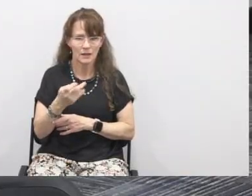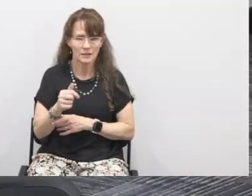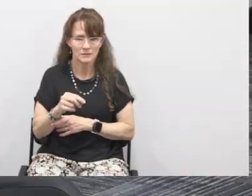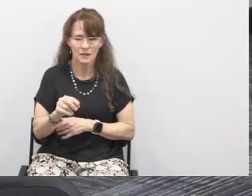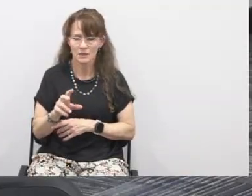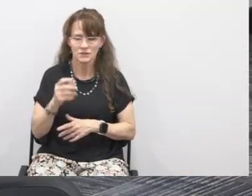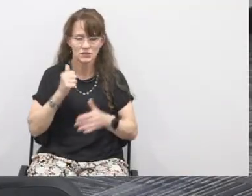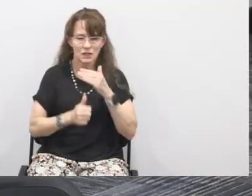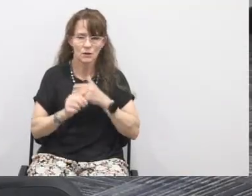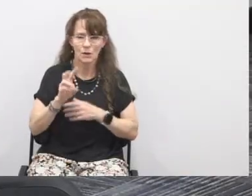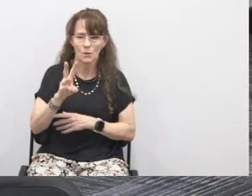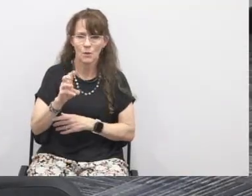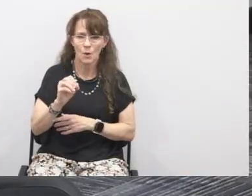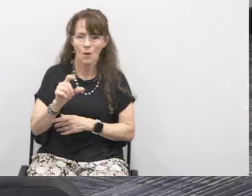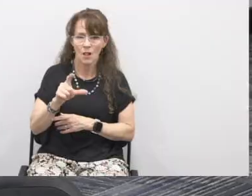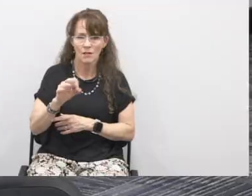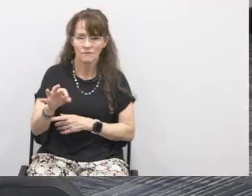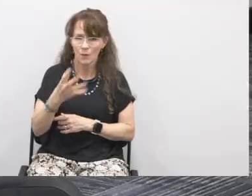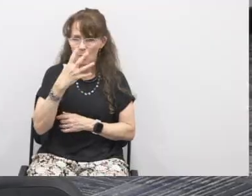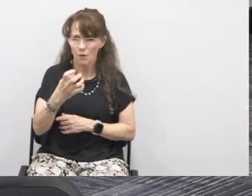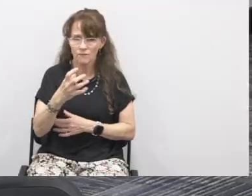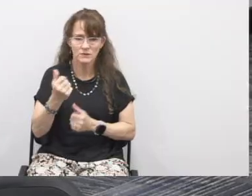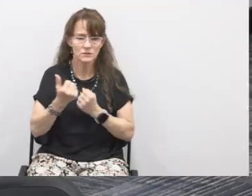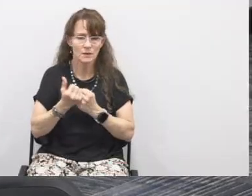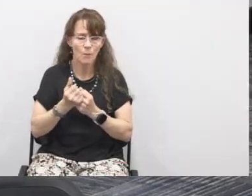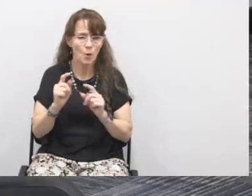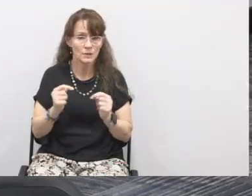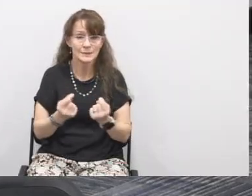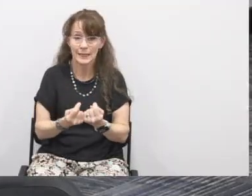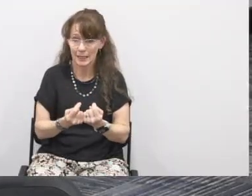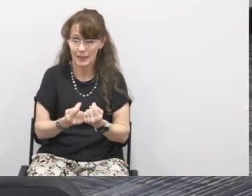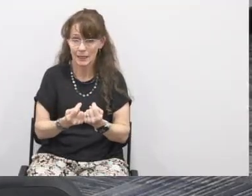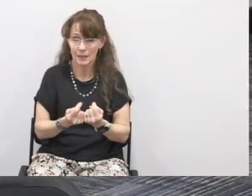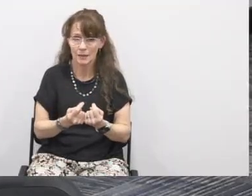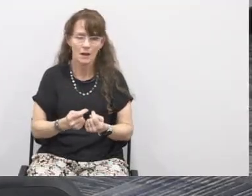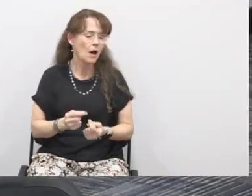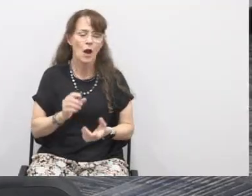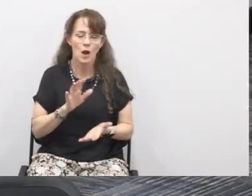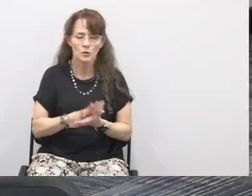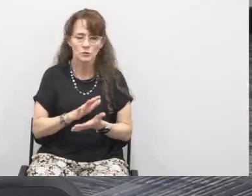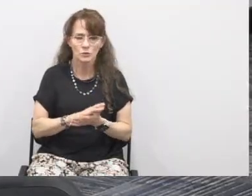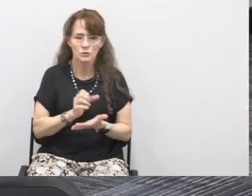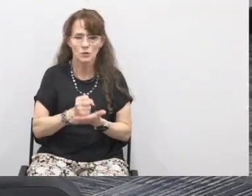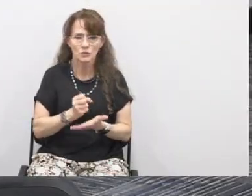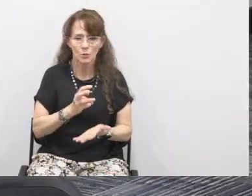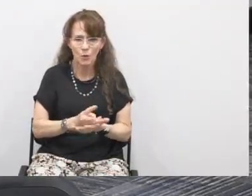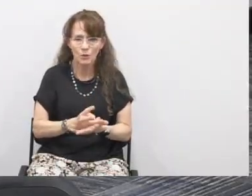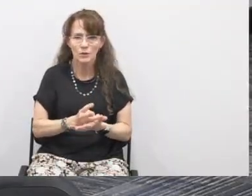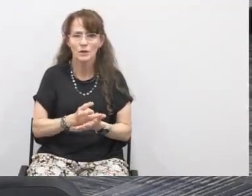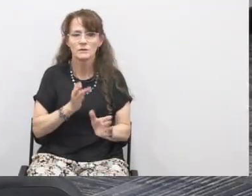And so this team encompasses our school social worker, our psychologist, our nurse,